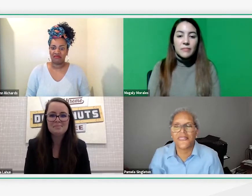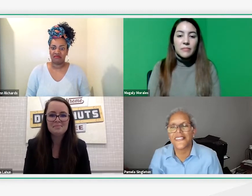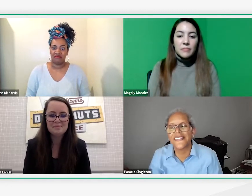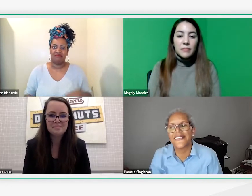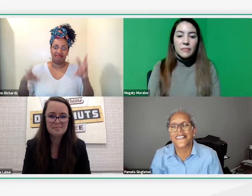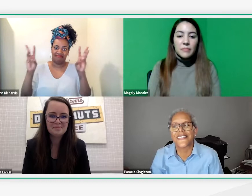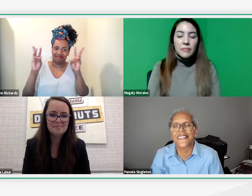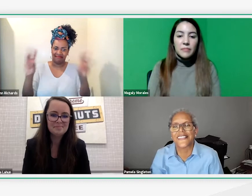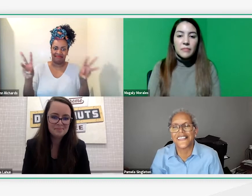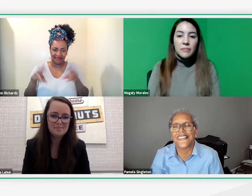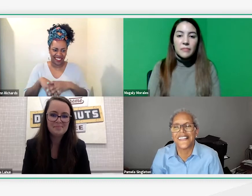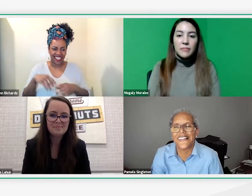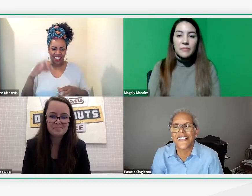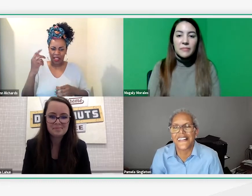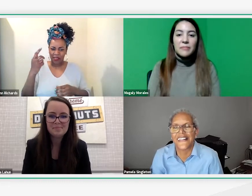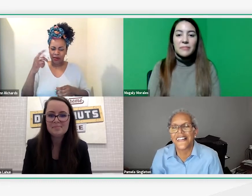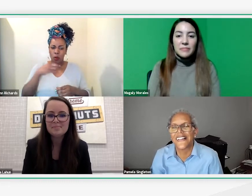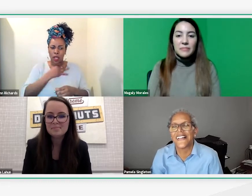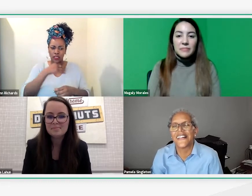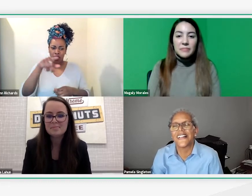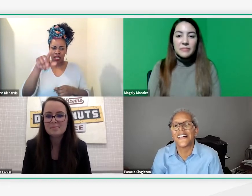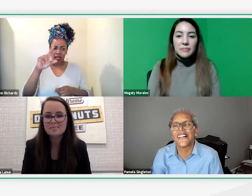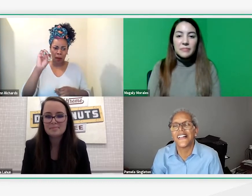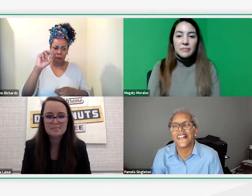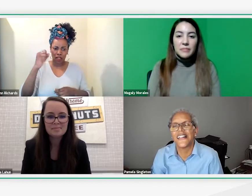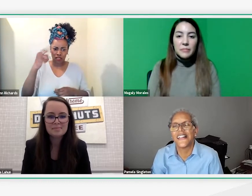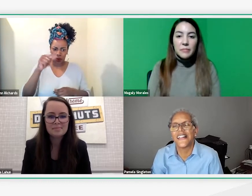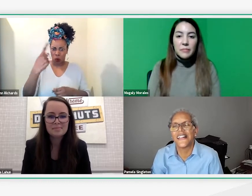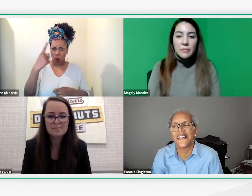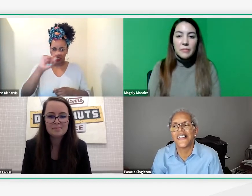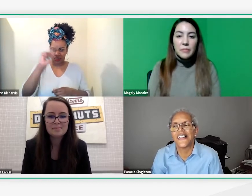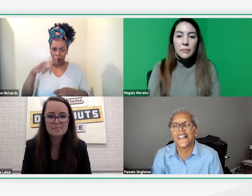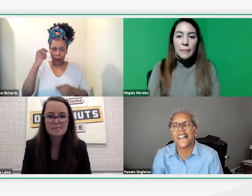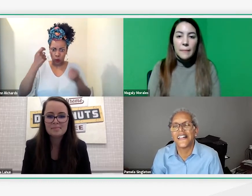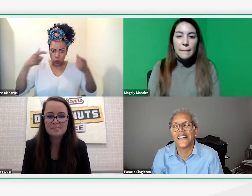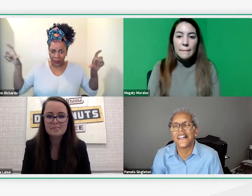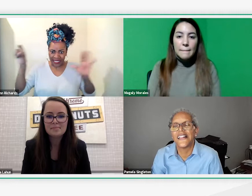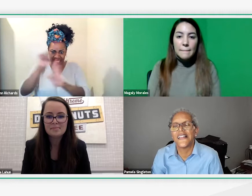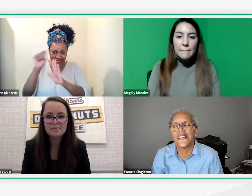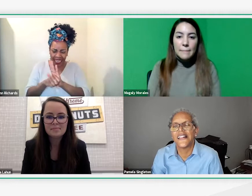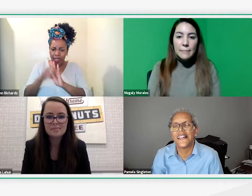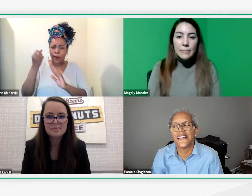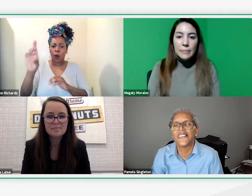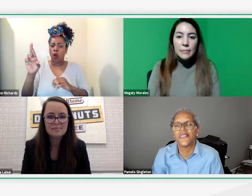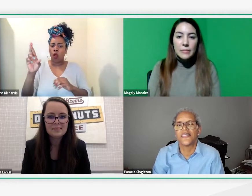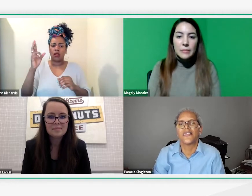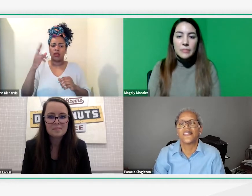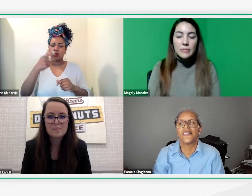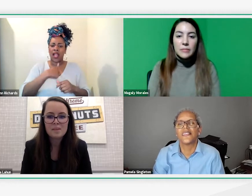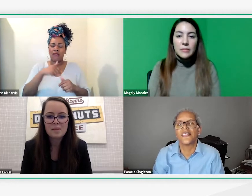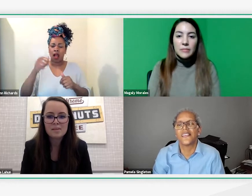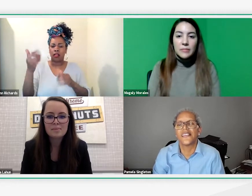South Carolina, and North Carolina. >>ROXANN RICHARDS: Masha, so you have